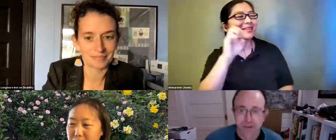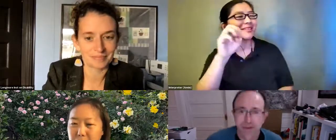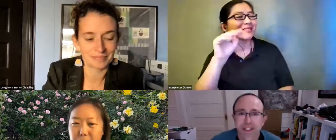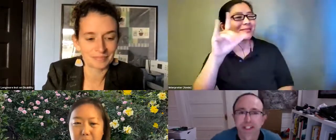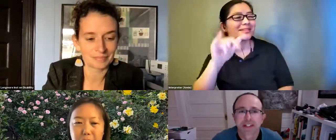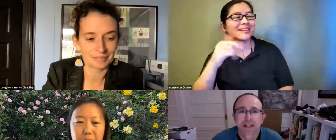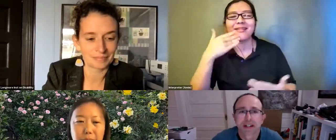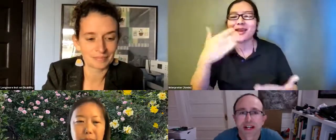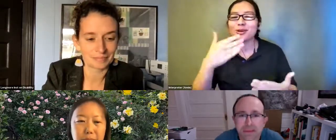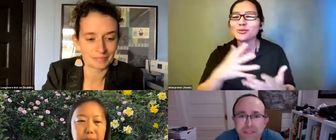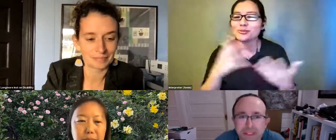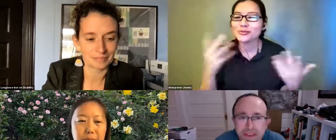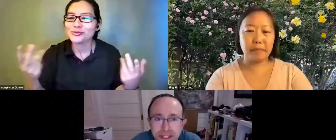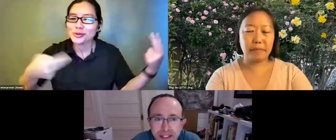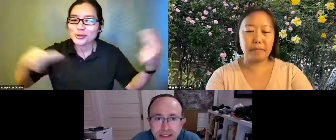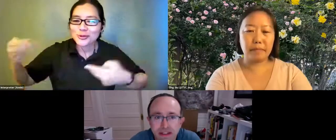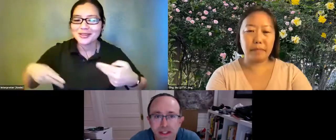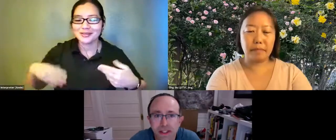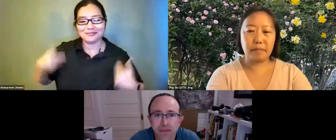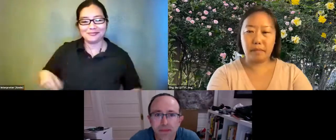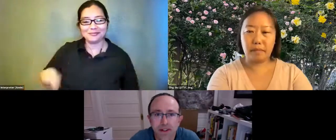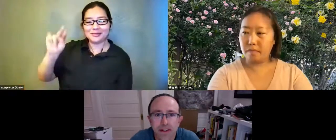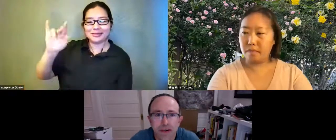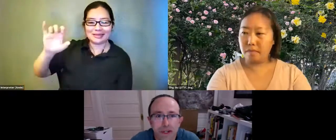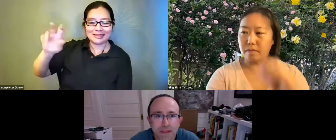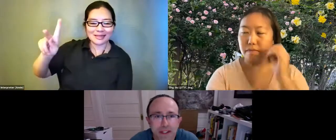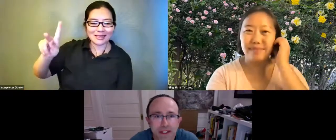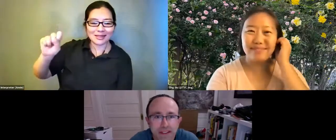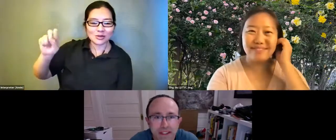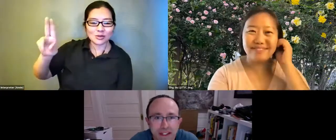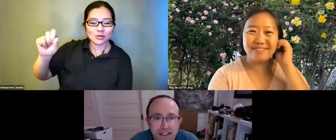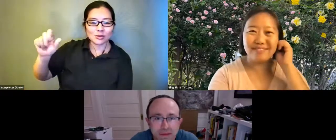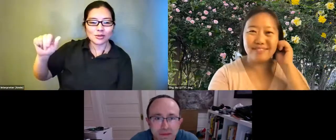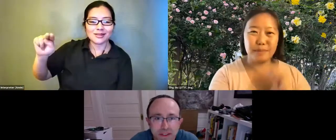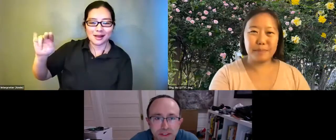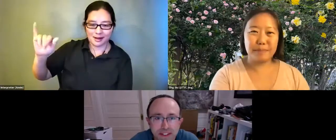being here. I'm Nick Sousanis a white male with glasses